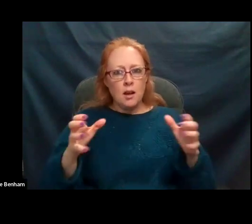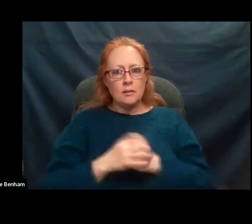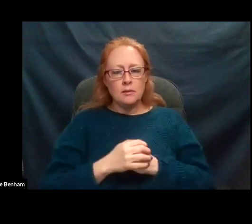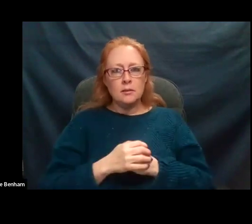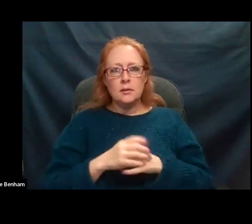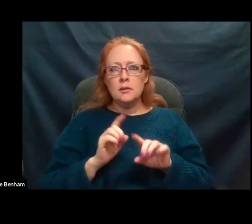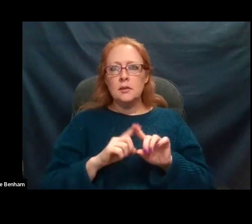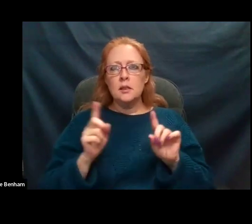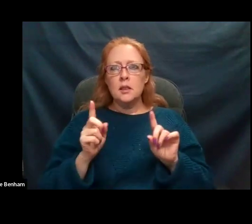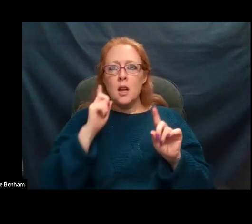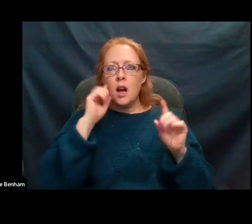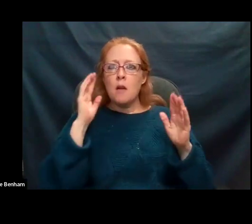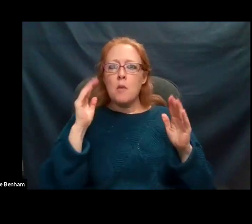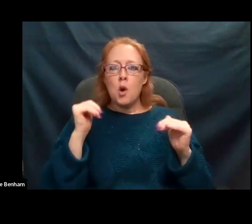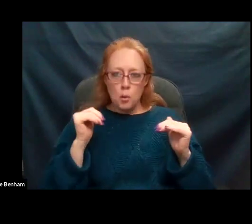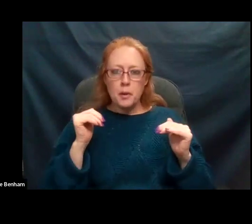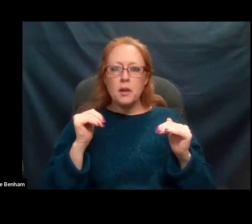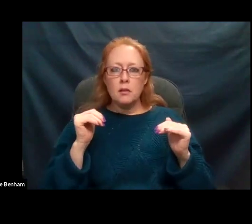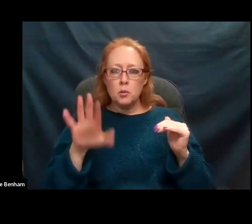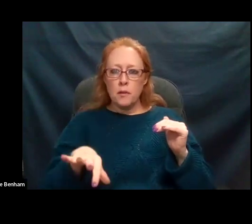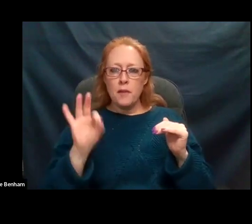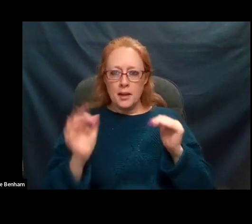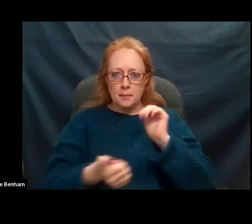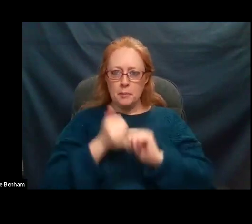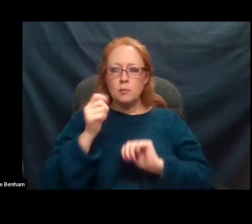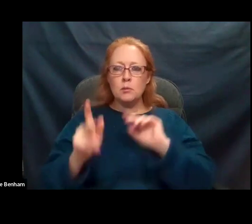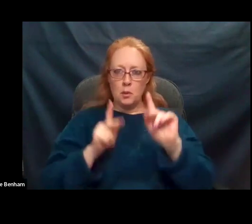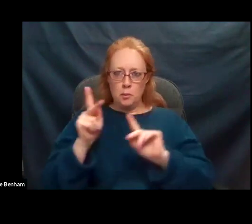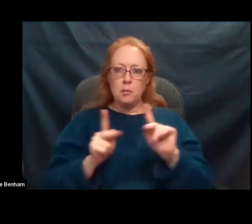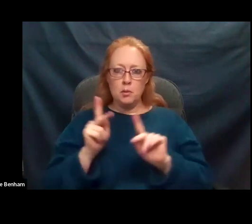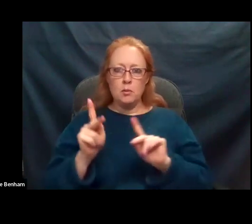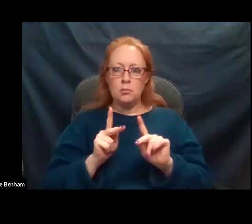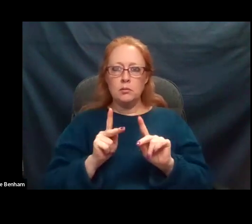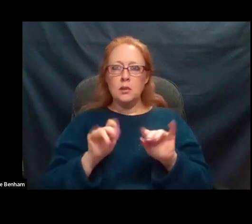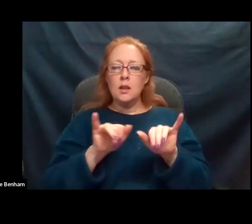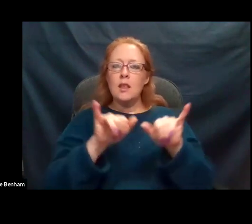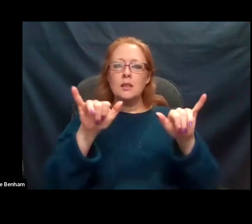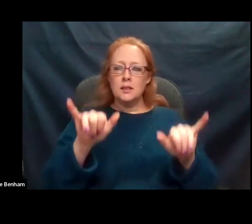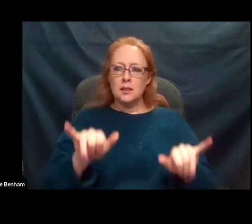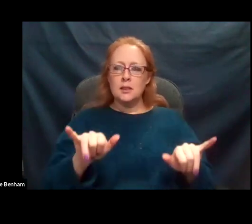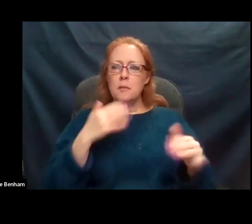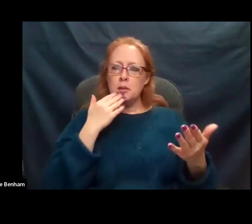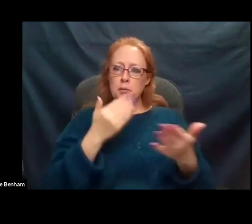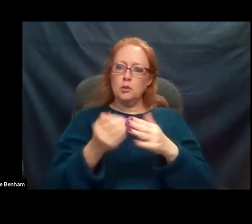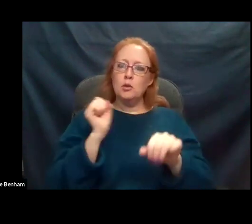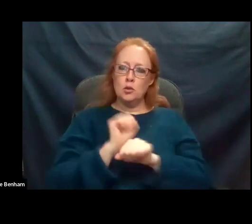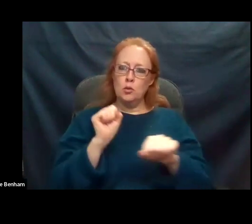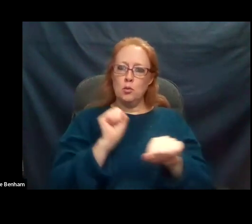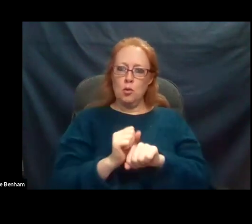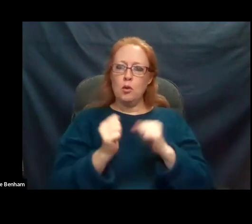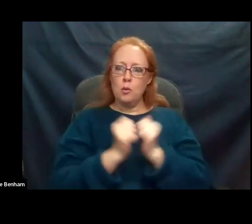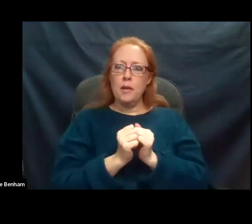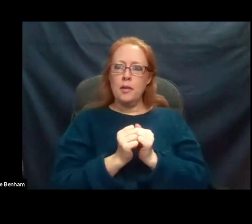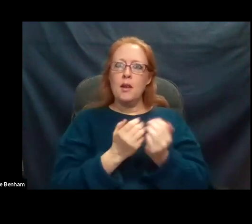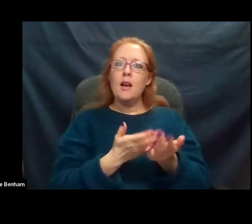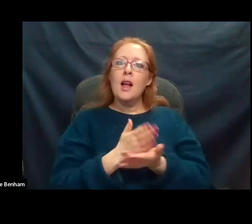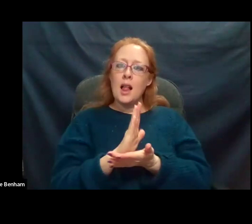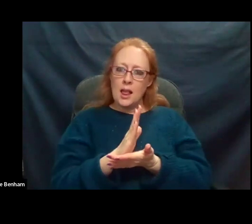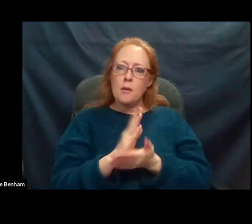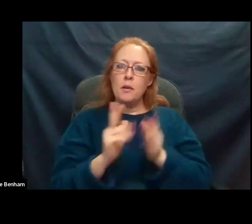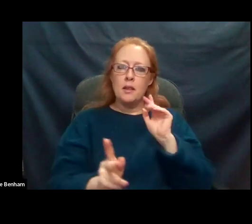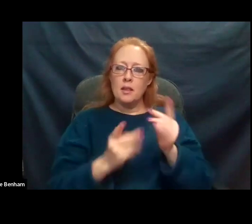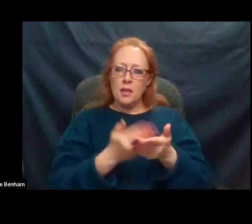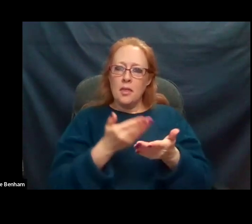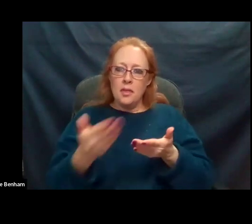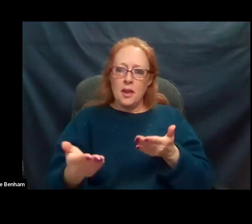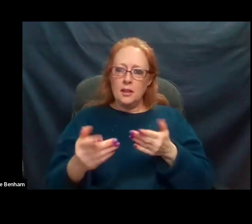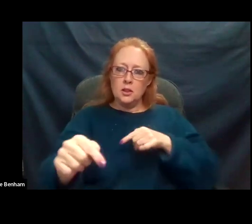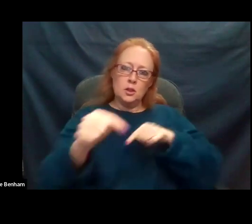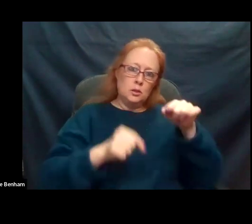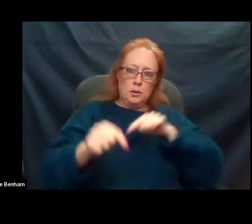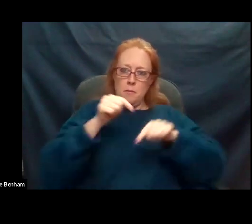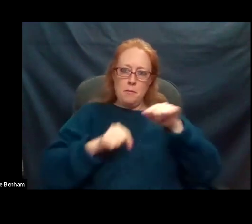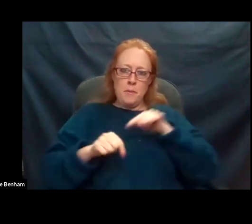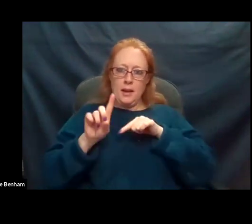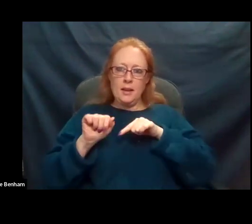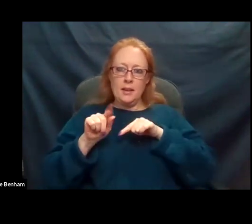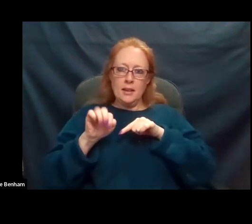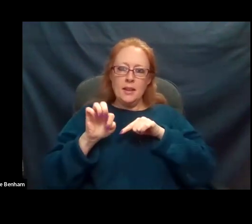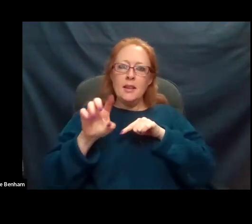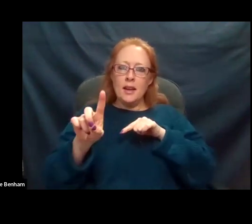And we have been doing a lot about that.